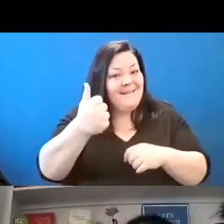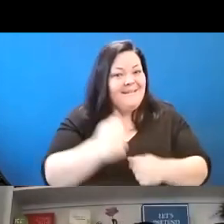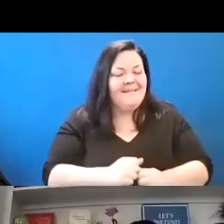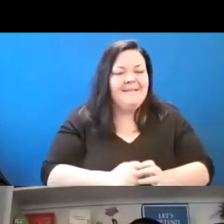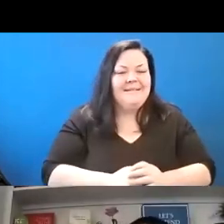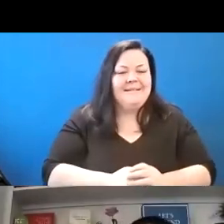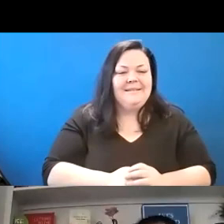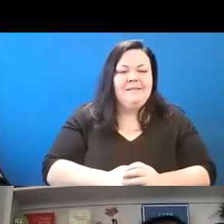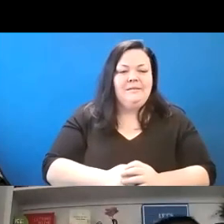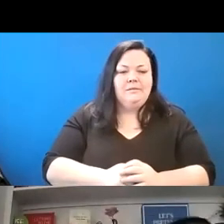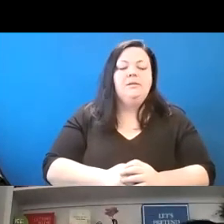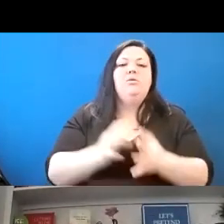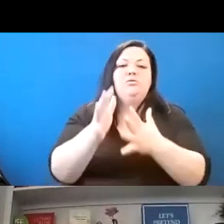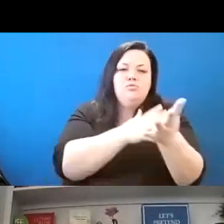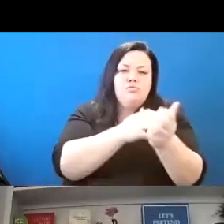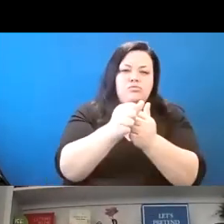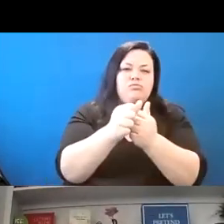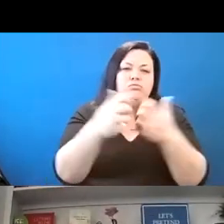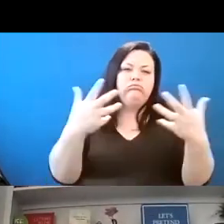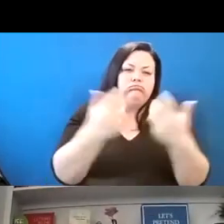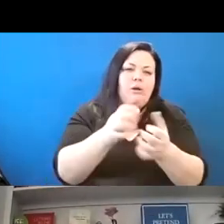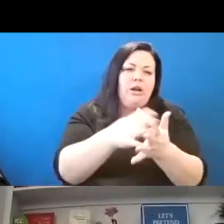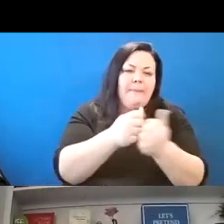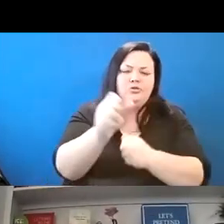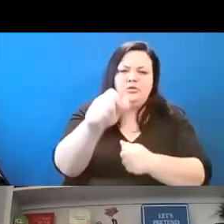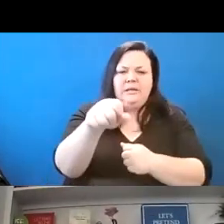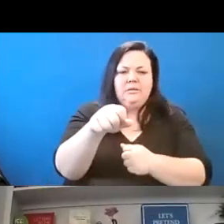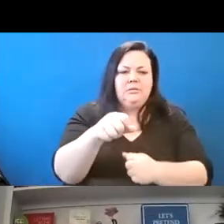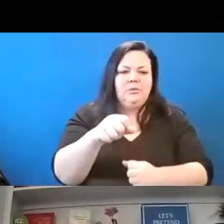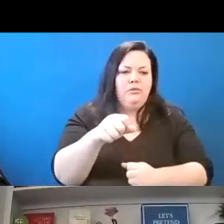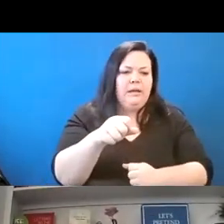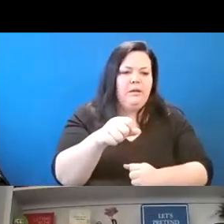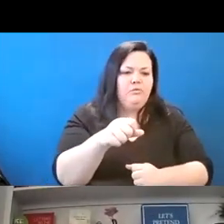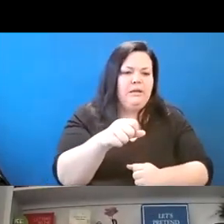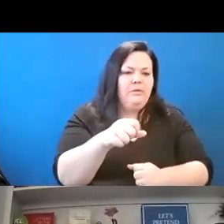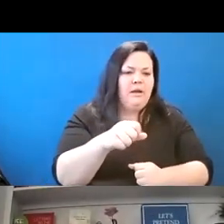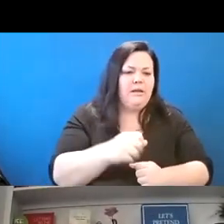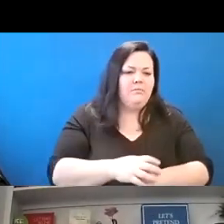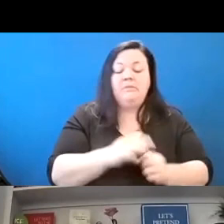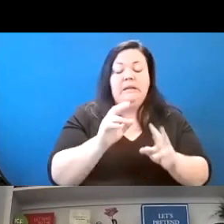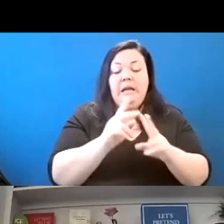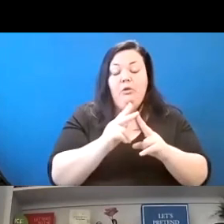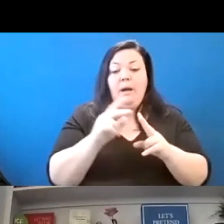wrecking damage sure yeah she wreaking wrecking wreaking either way she's she is definitely